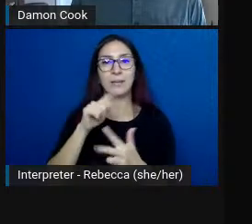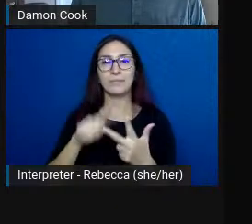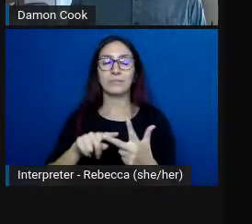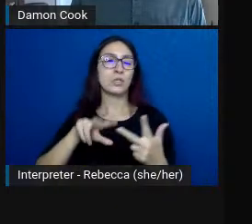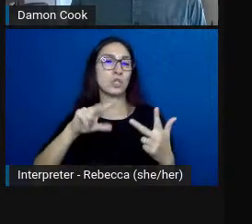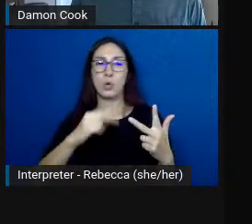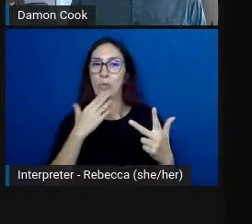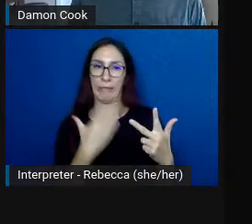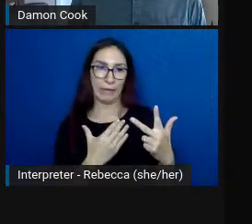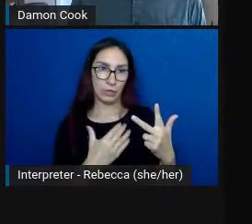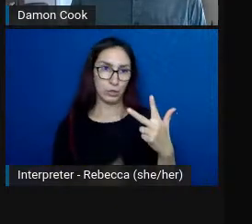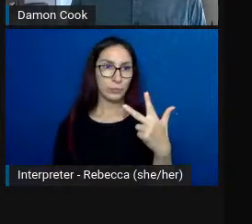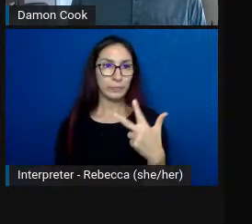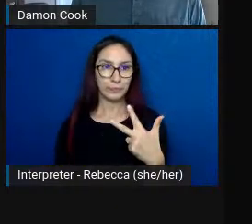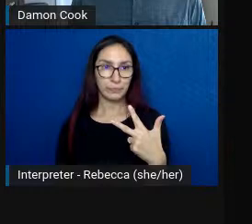field and the second and third are